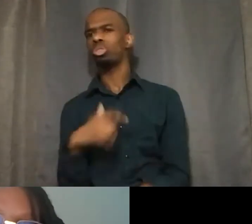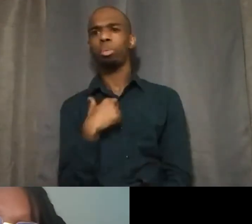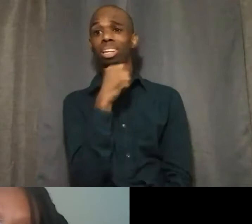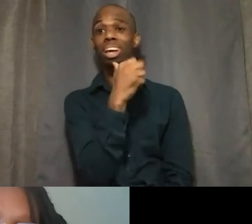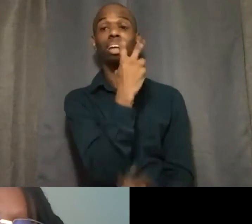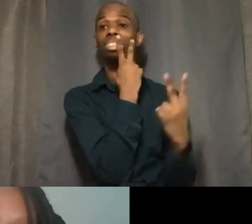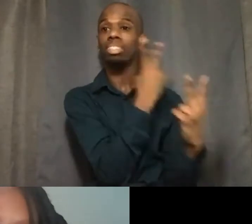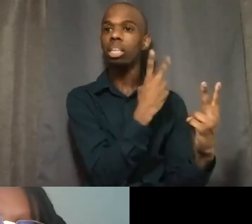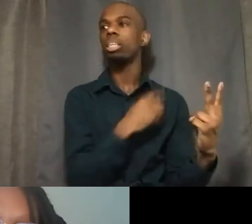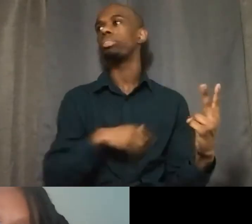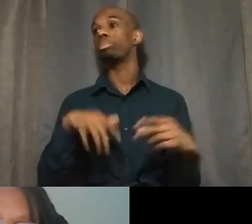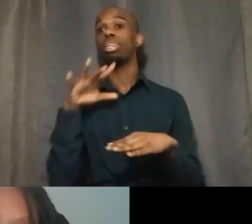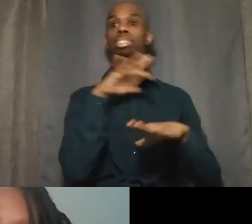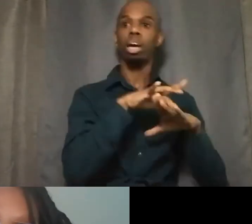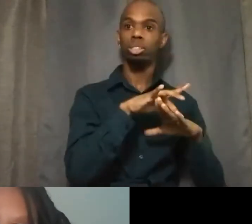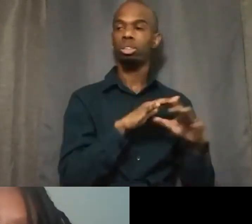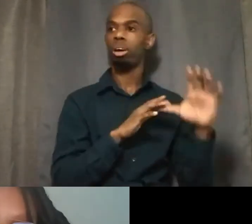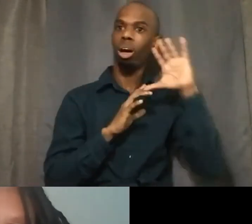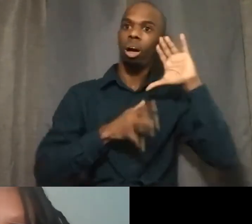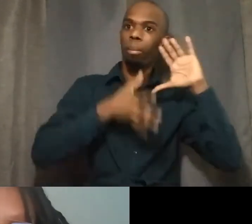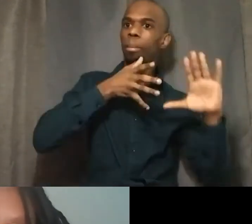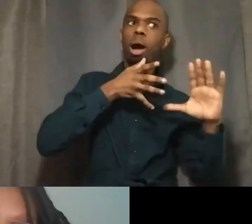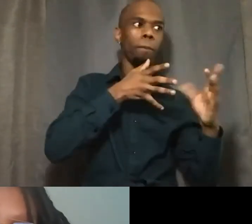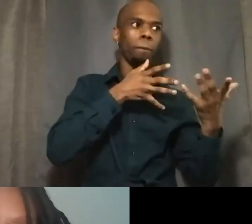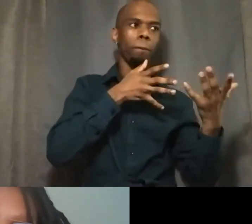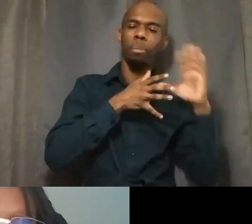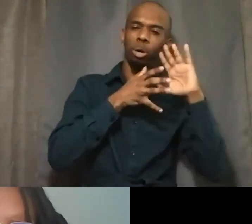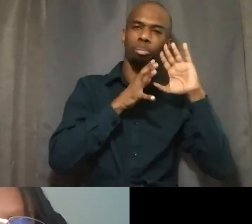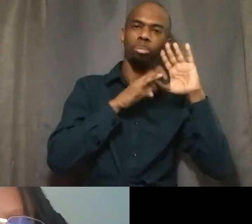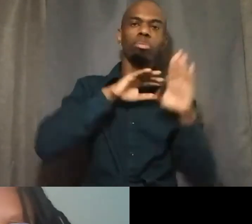So it is, I get emotional every time I think about it.